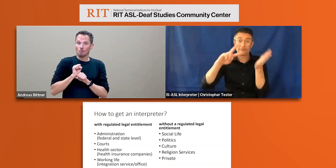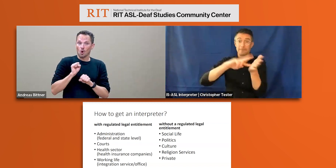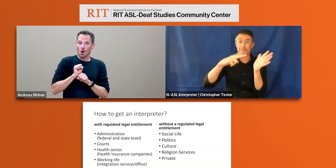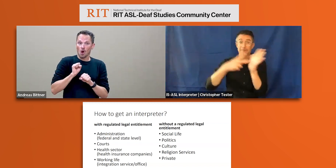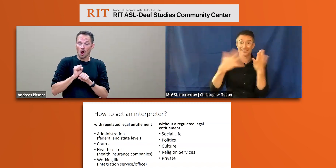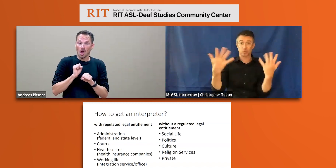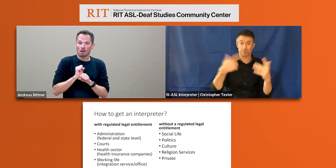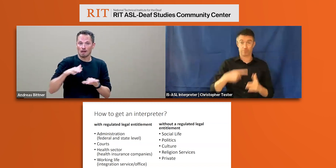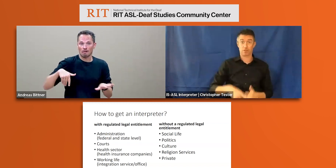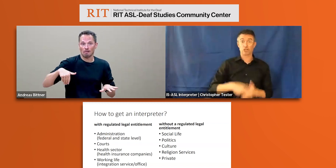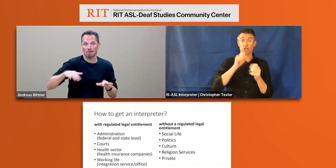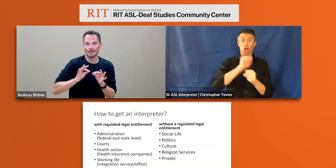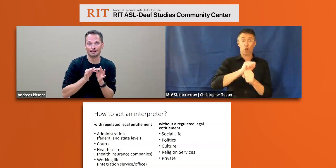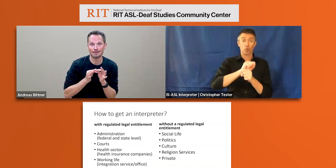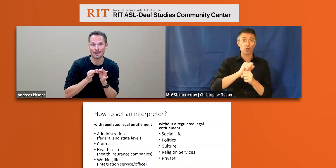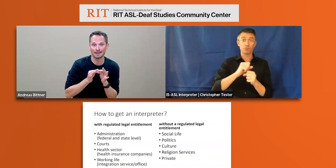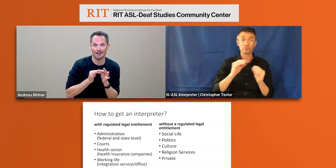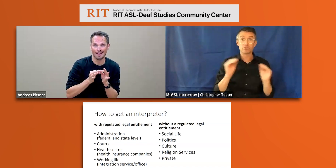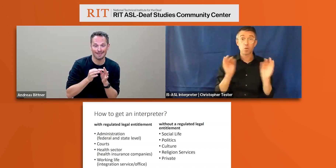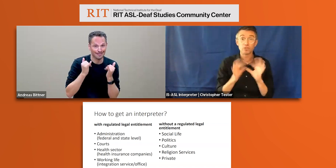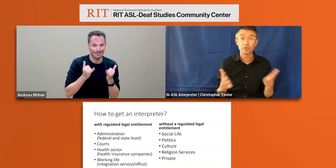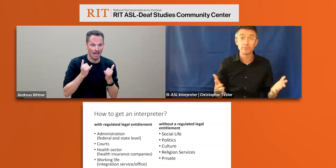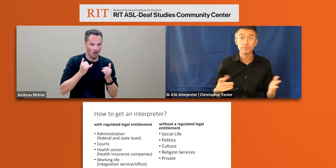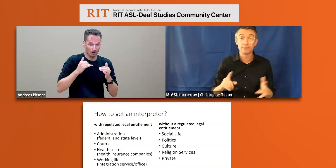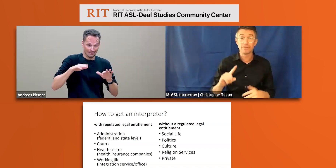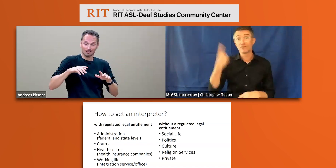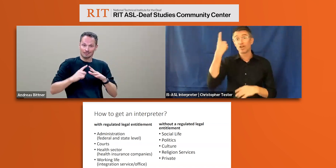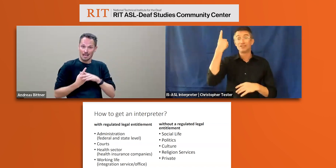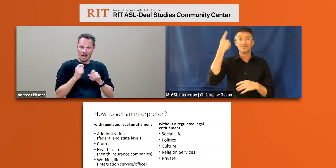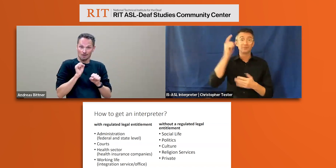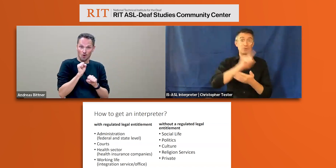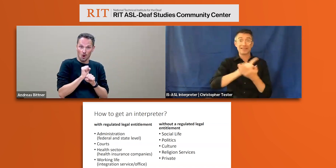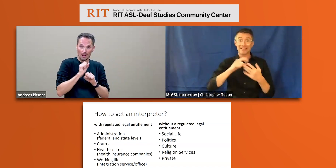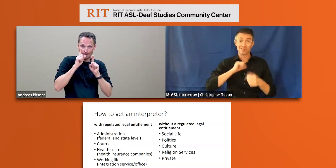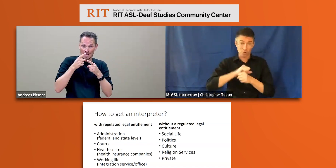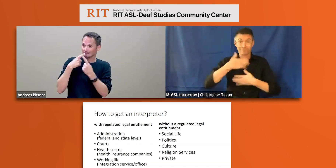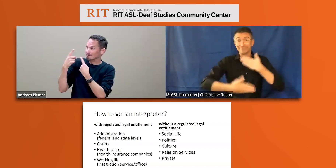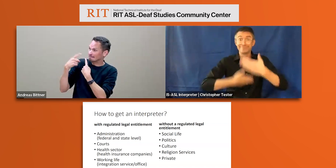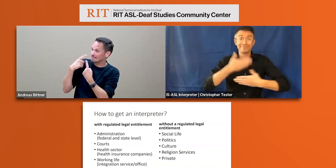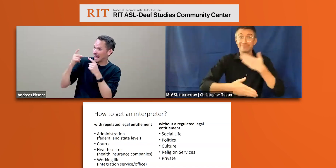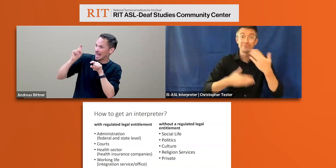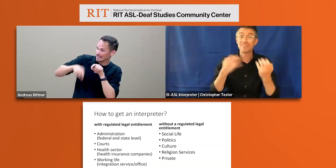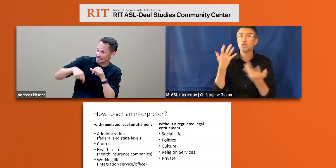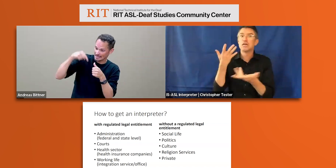And I would get the sum of money and divvy out the payments.